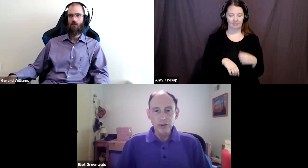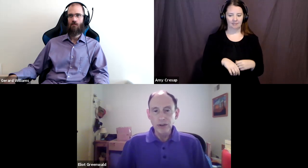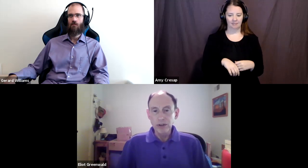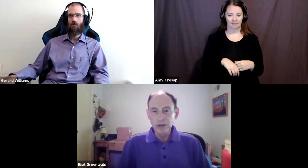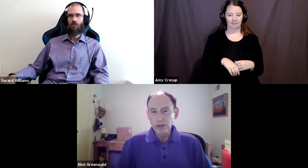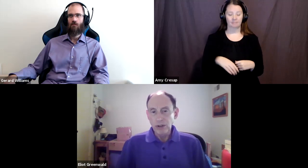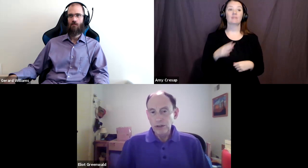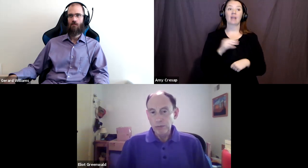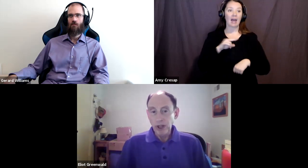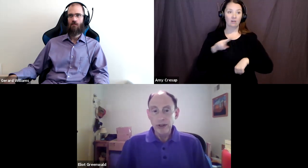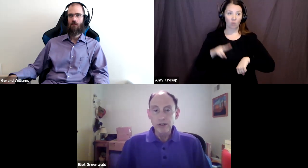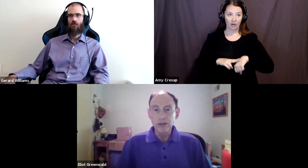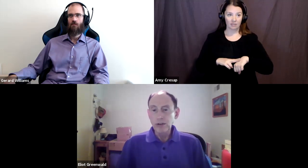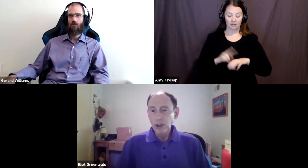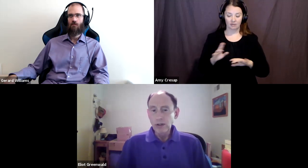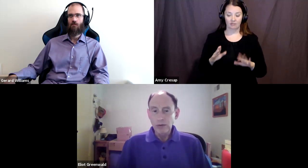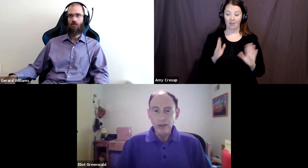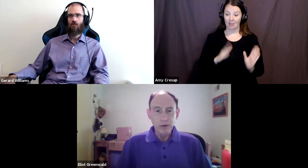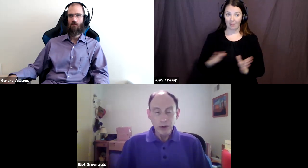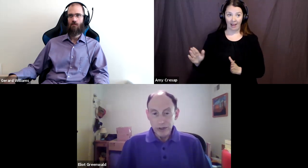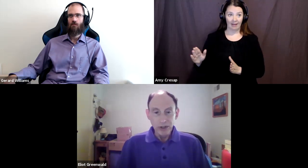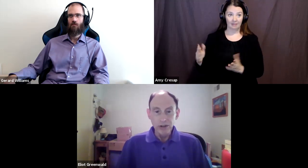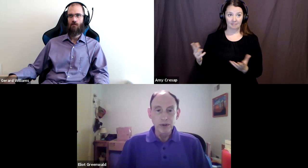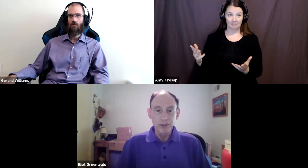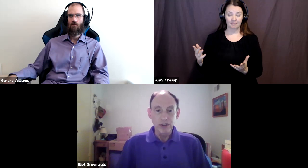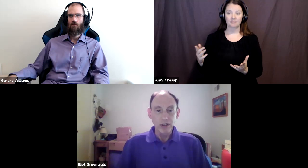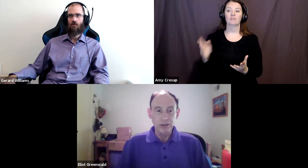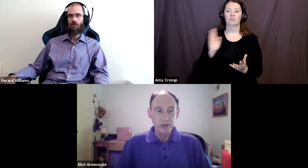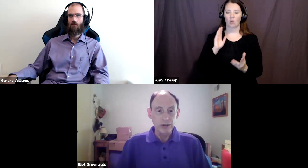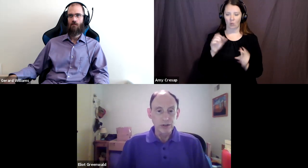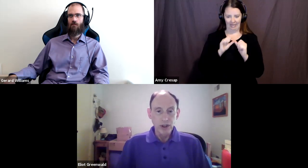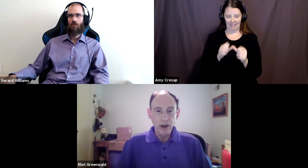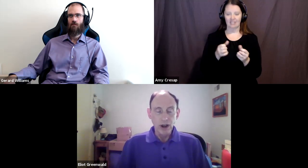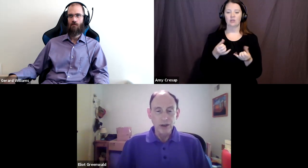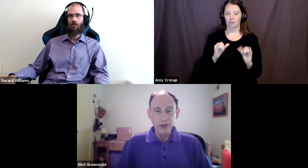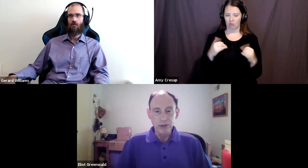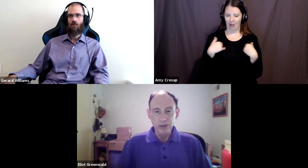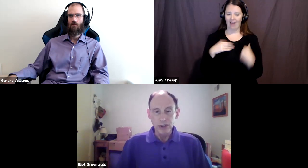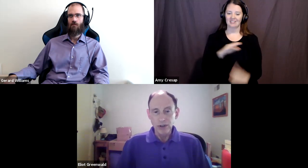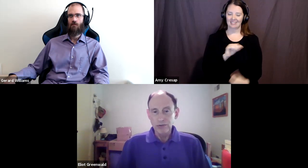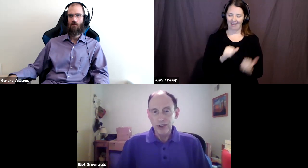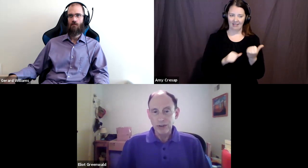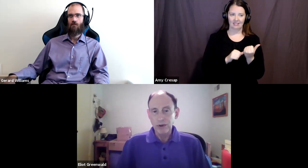And of course, the plan is to -- there will continue to be CA assisted IP CTS.